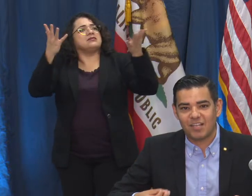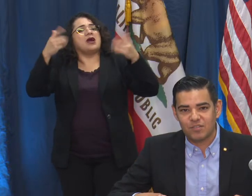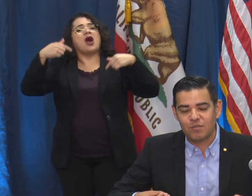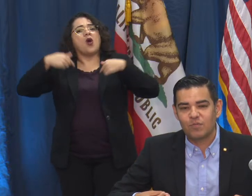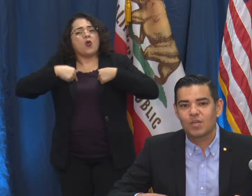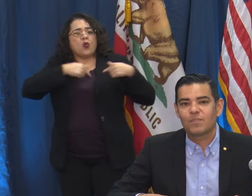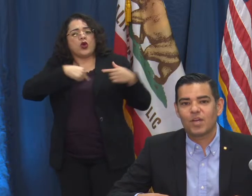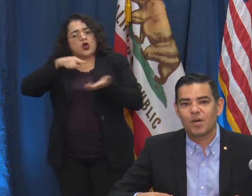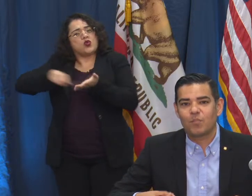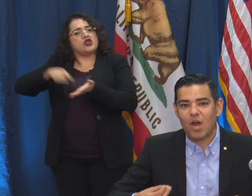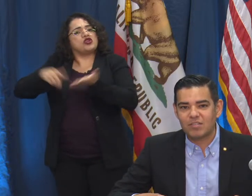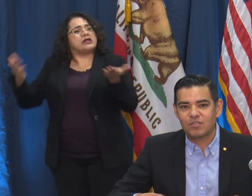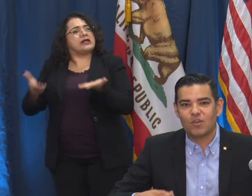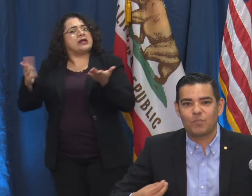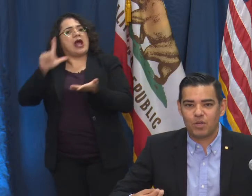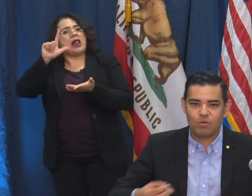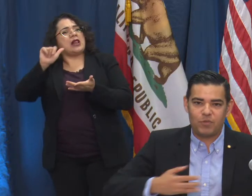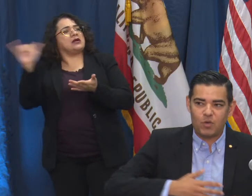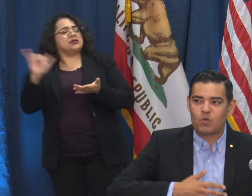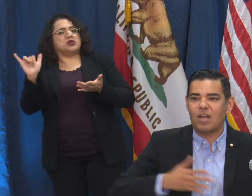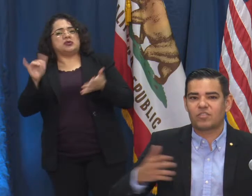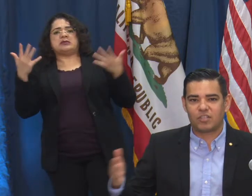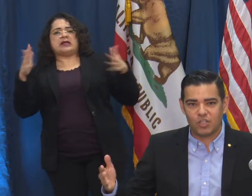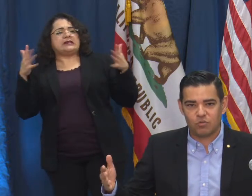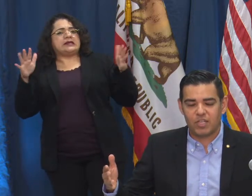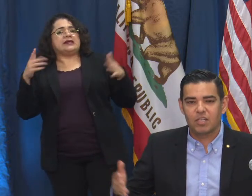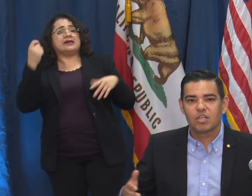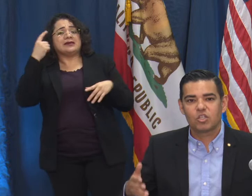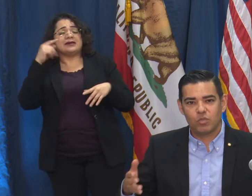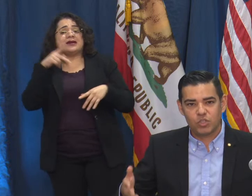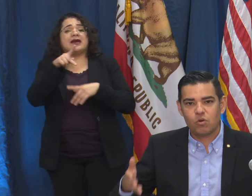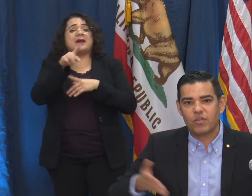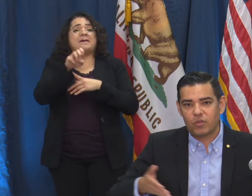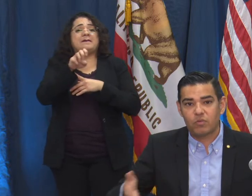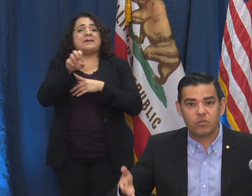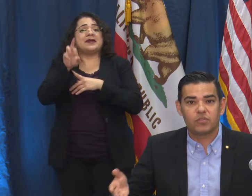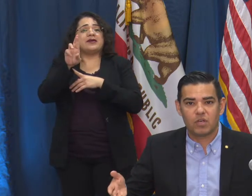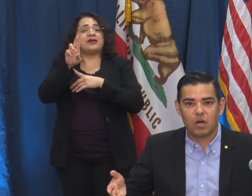process of peer review across the country to ensure that the results are